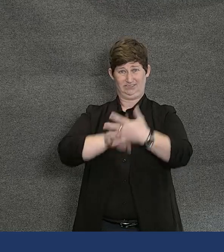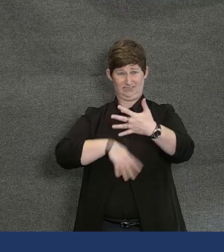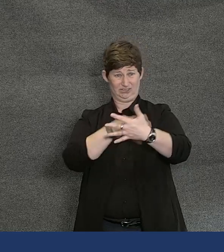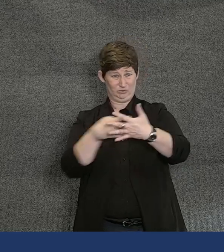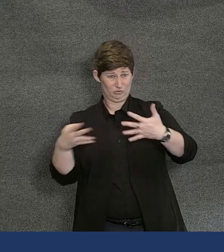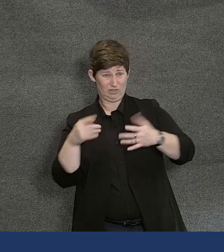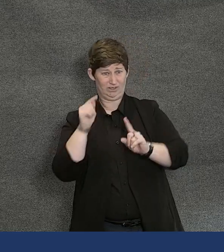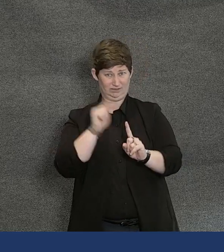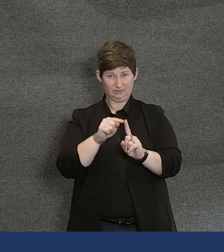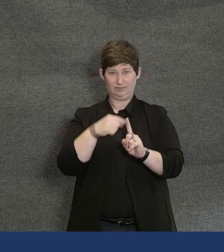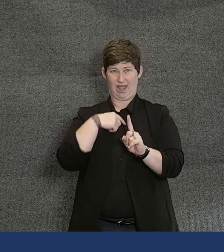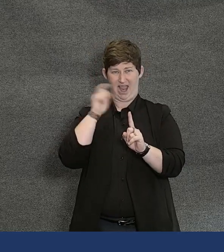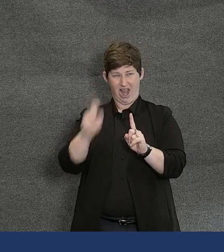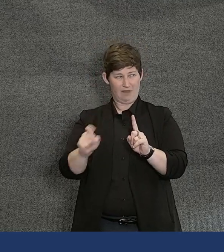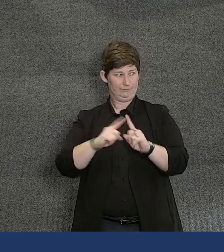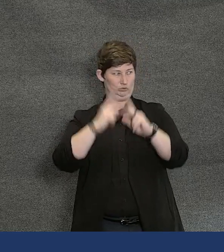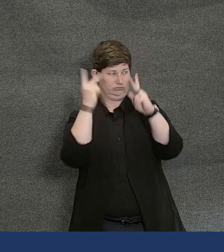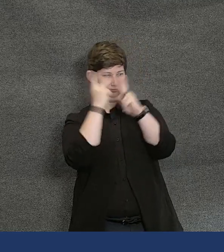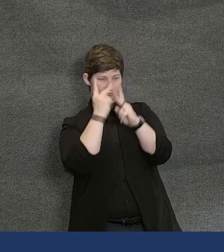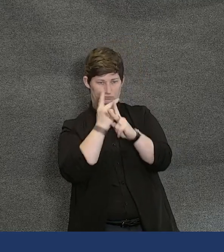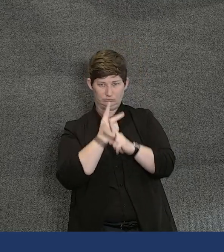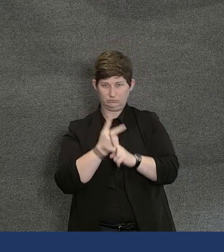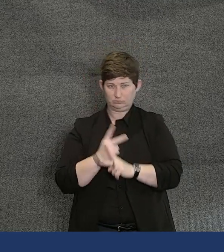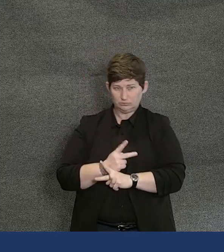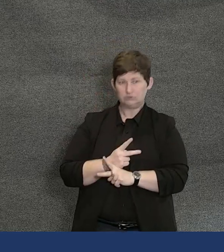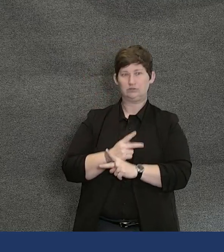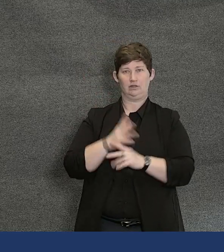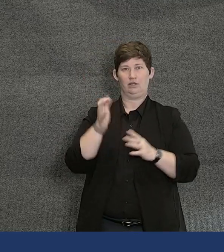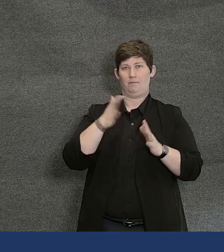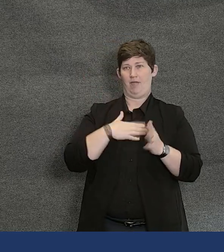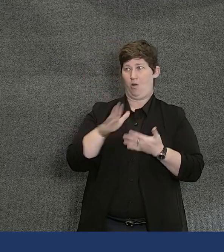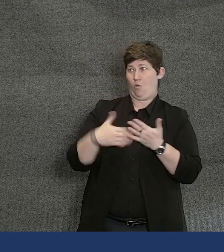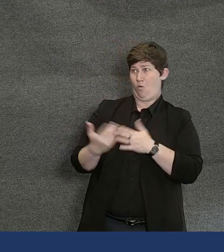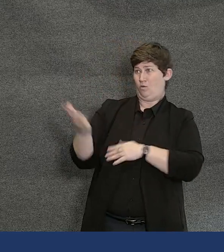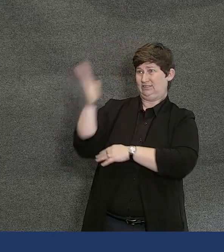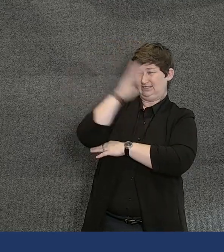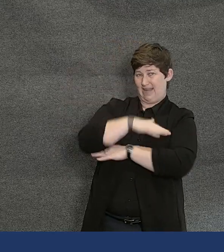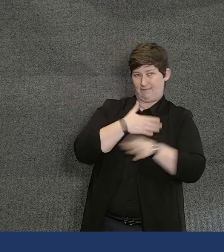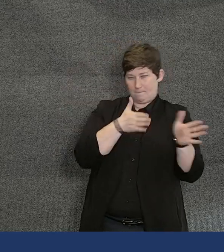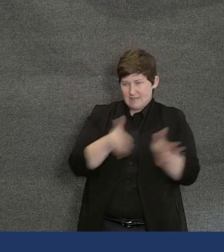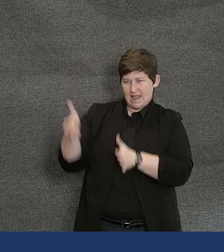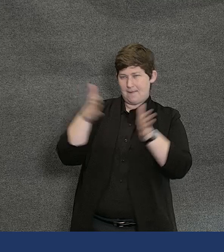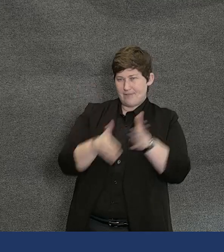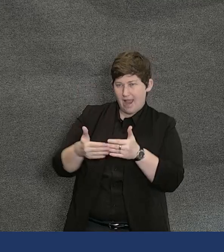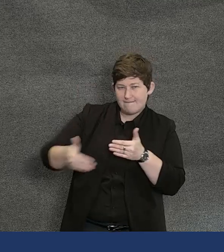So that's kind of the situation I'm in right now where my parents have to really fill